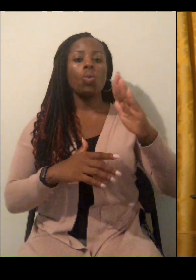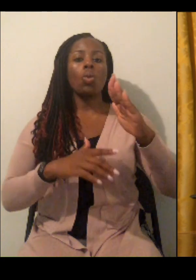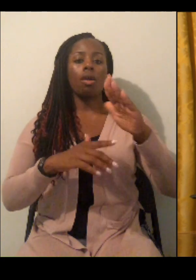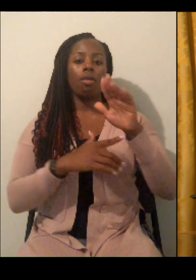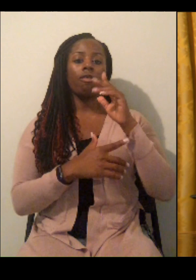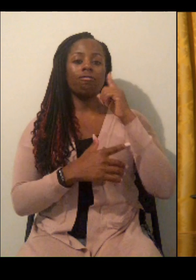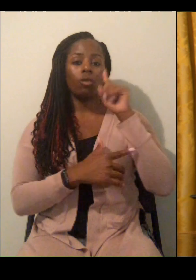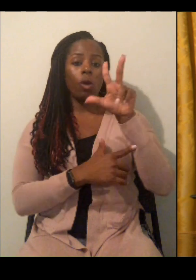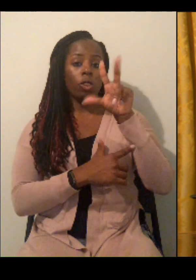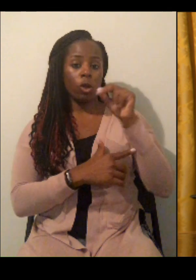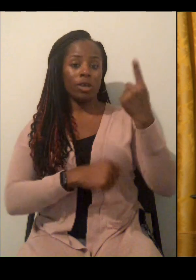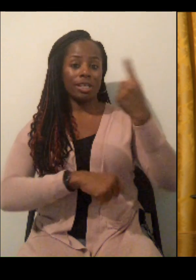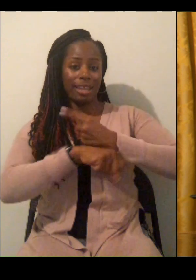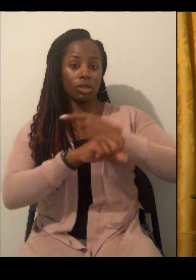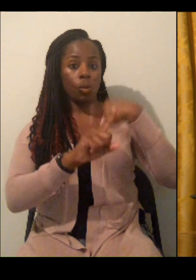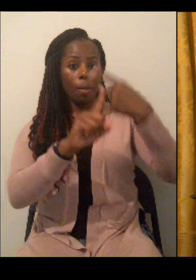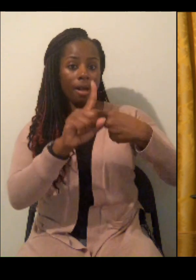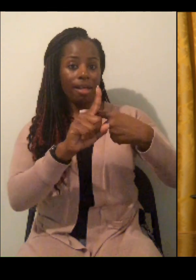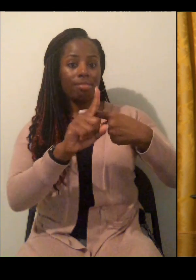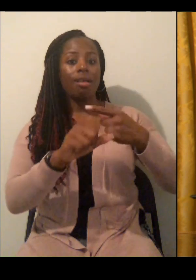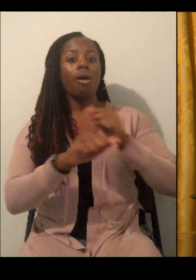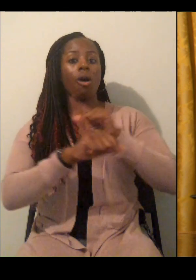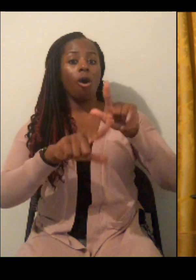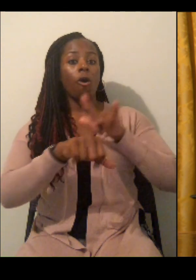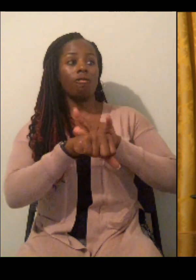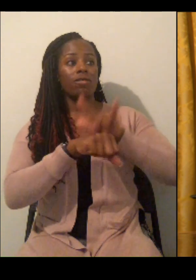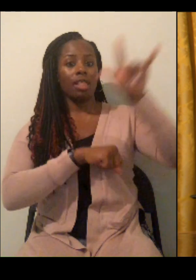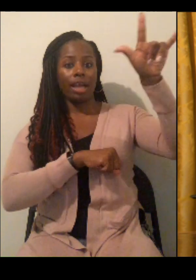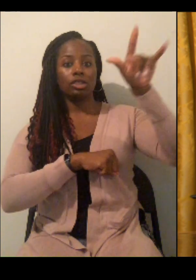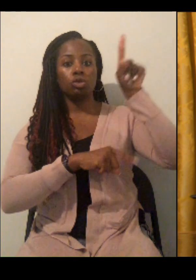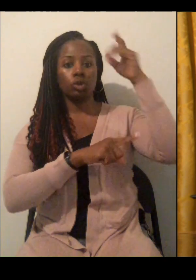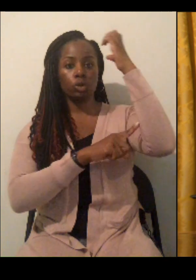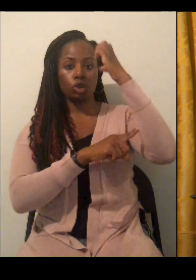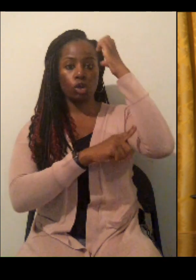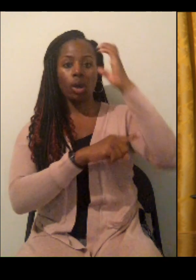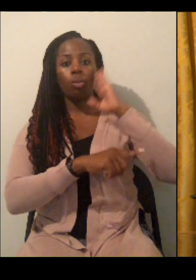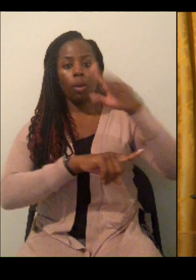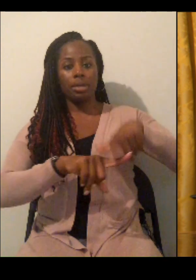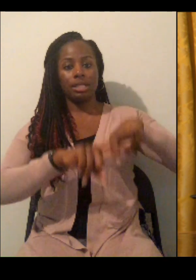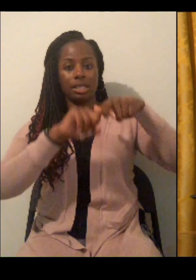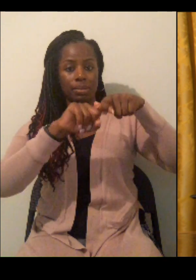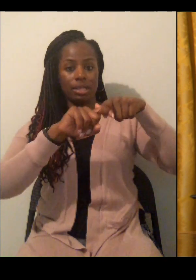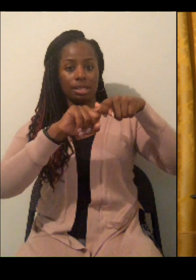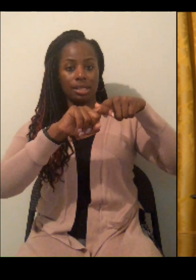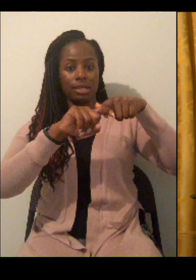the new rules will go into effect Friday at midnight these restrictions will be